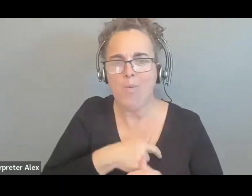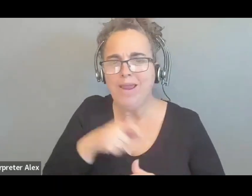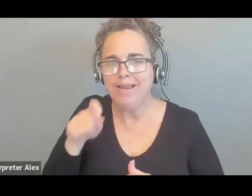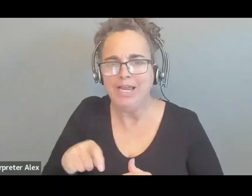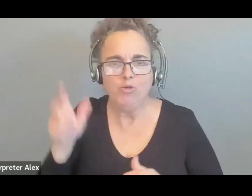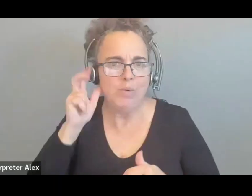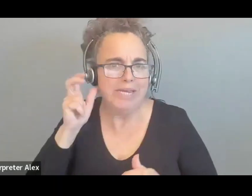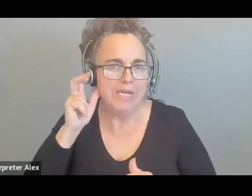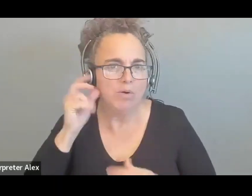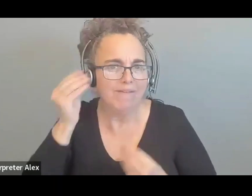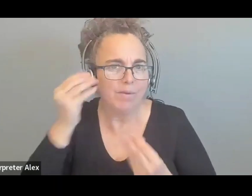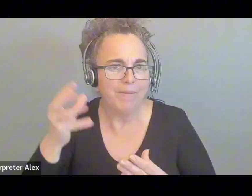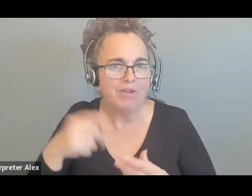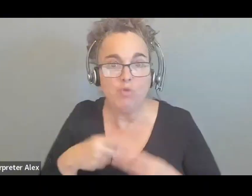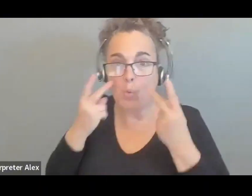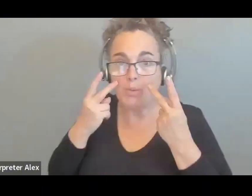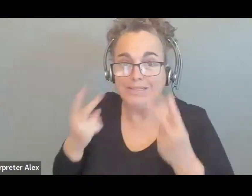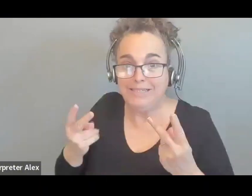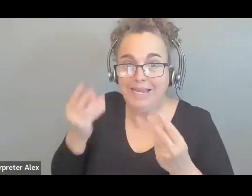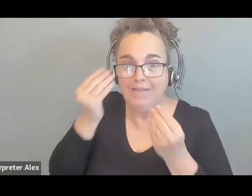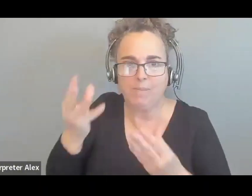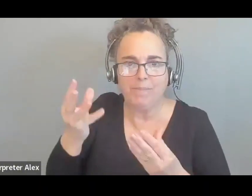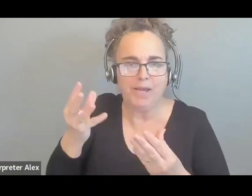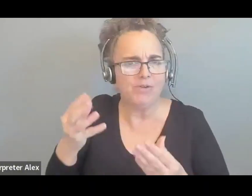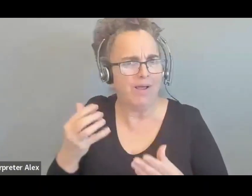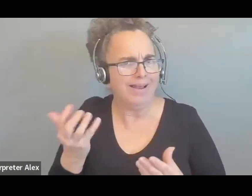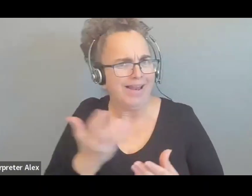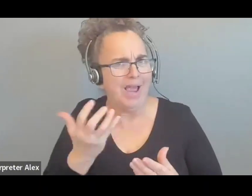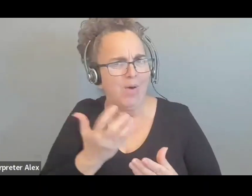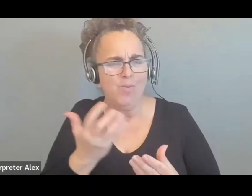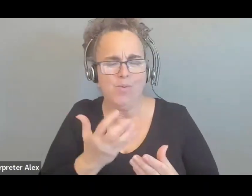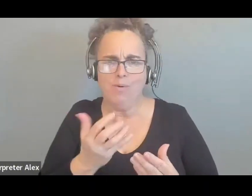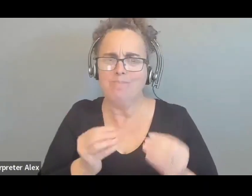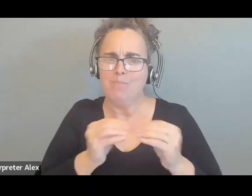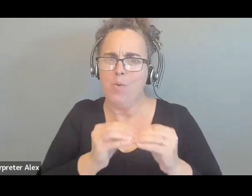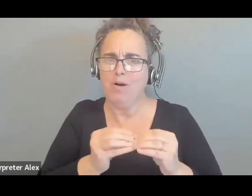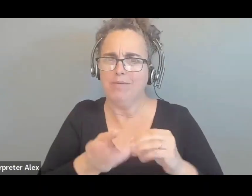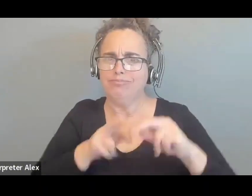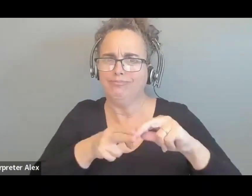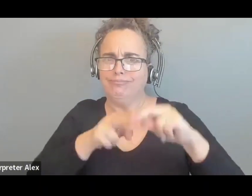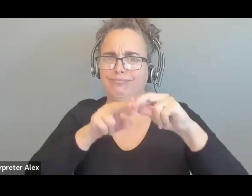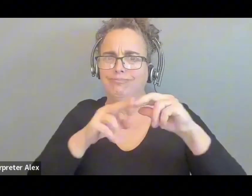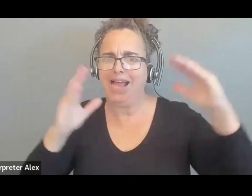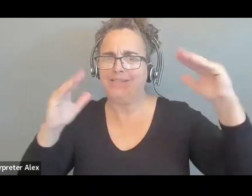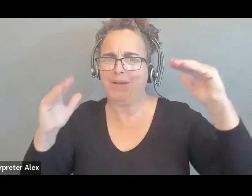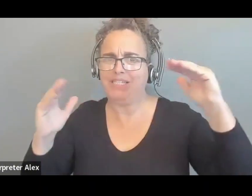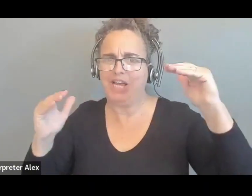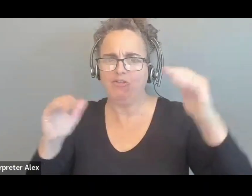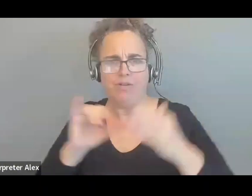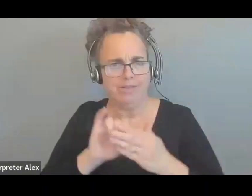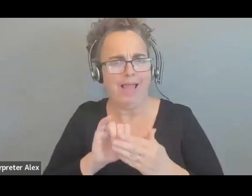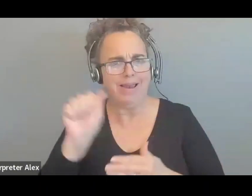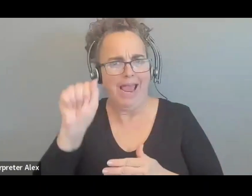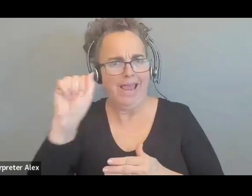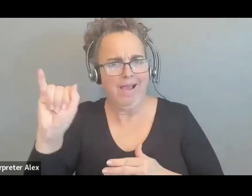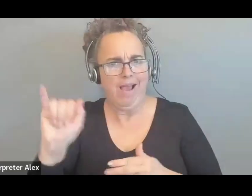or things like that, we're really getting a higher expectation generally for personalization. And so how does that trickle out